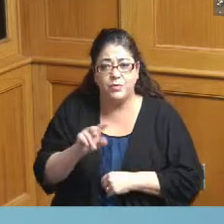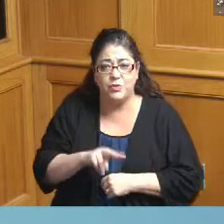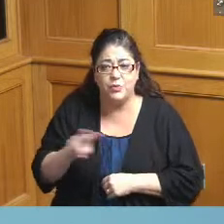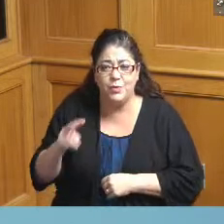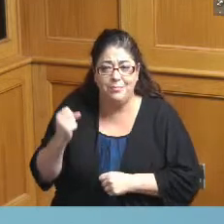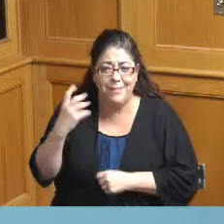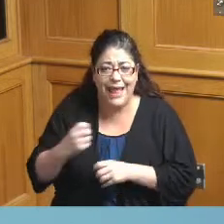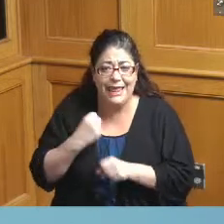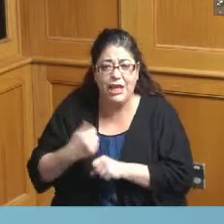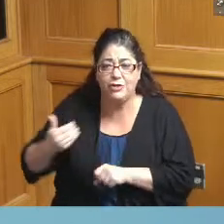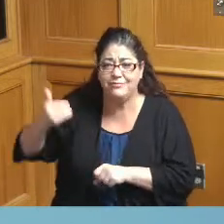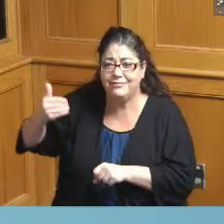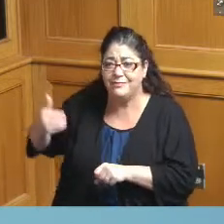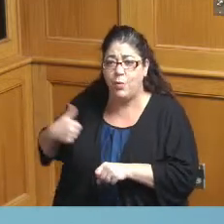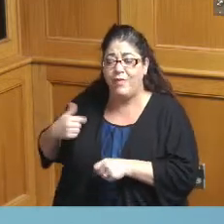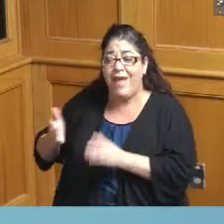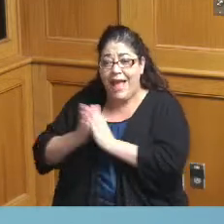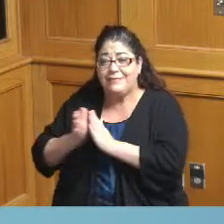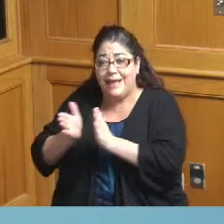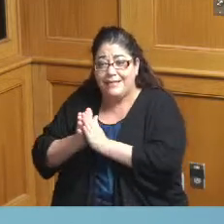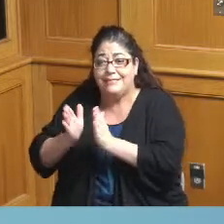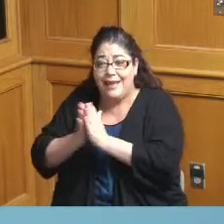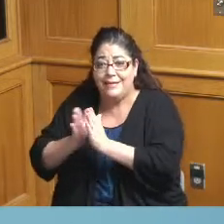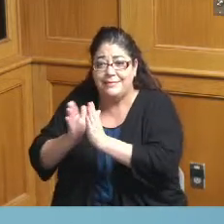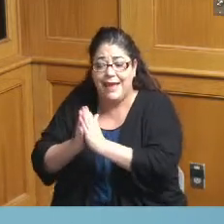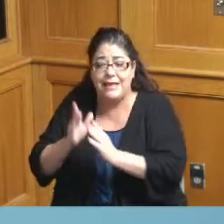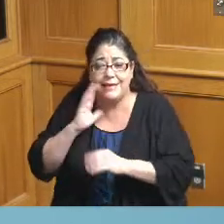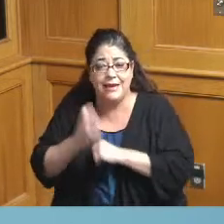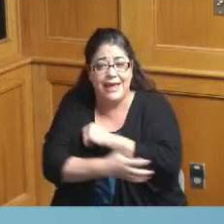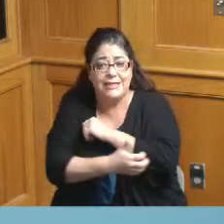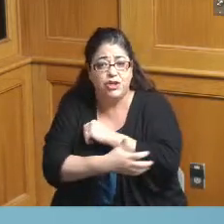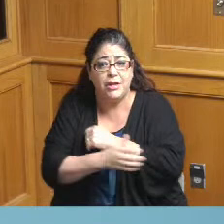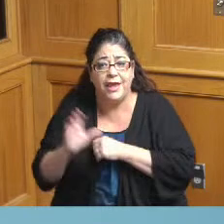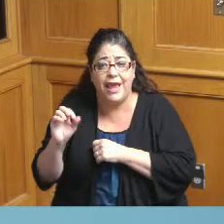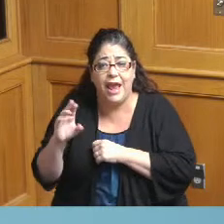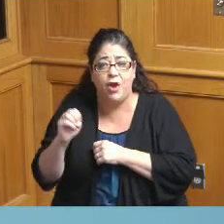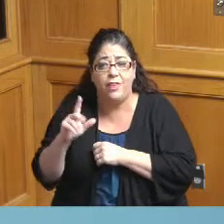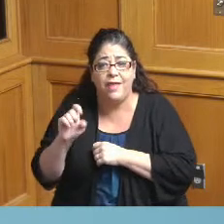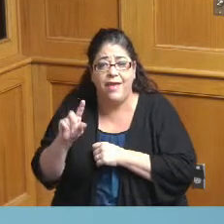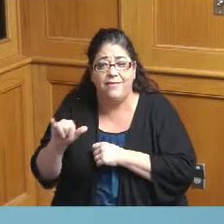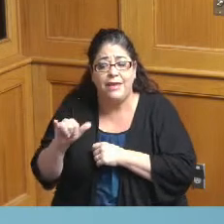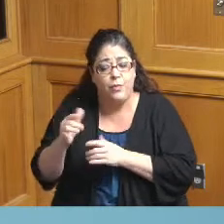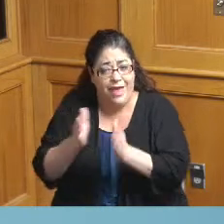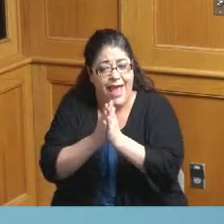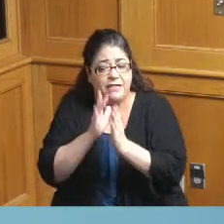many years from the general fund and even in our Indigent care Levy requests and it has been